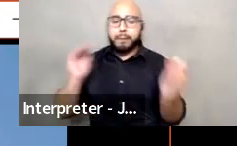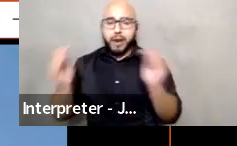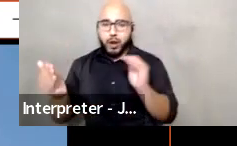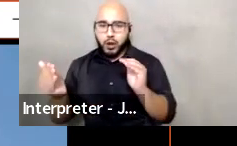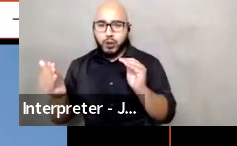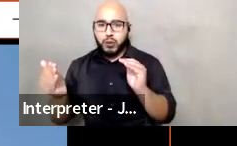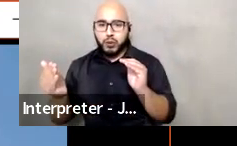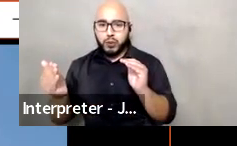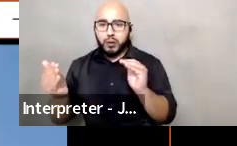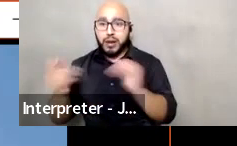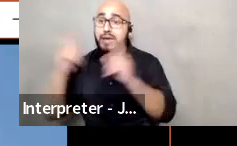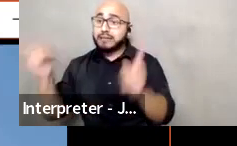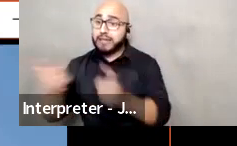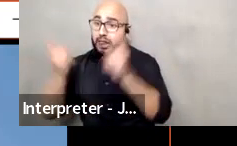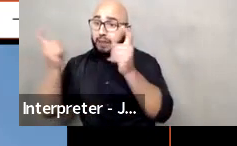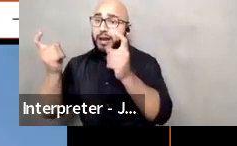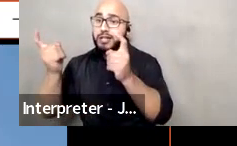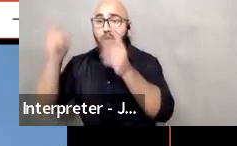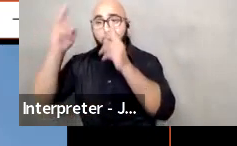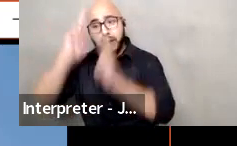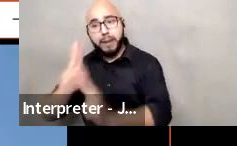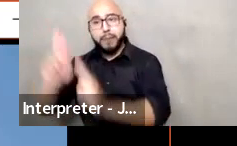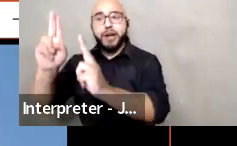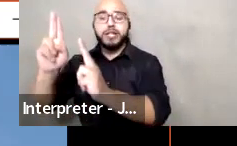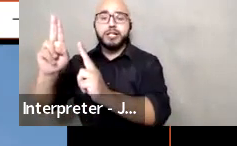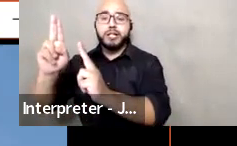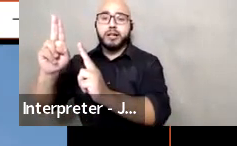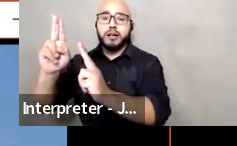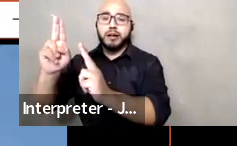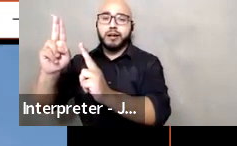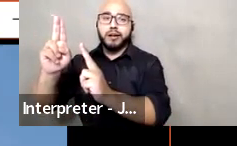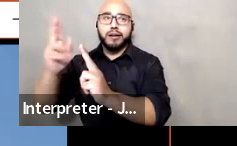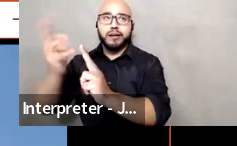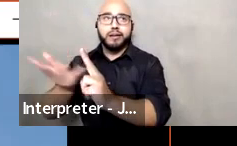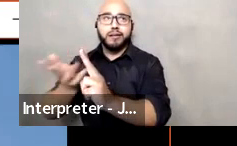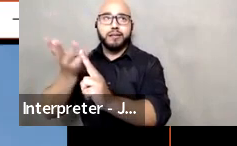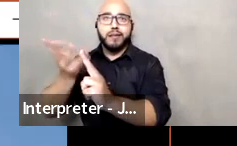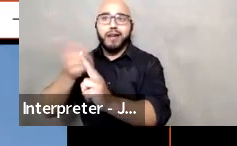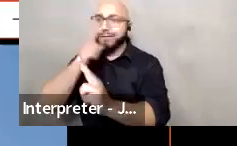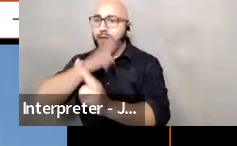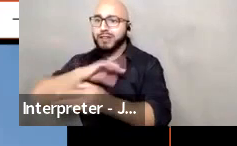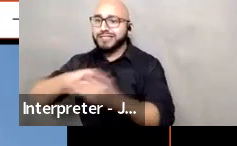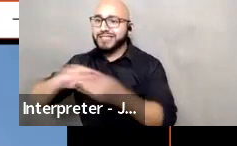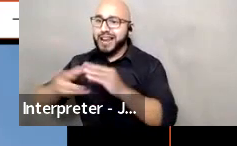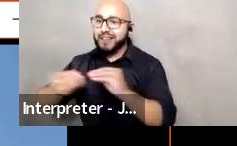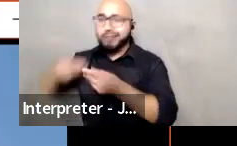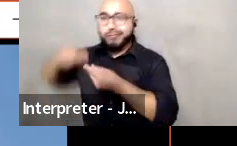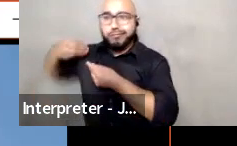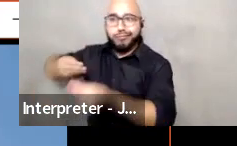Celebration. Or a commemoration of a. Of a kind of. False narrative of history. Which these.